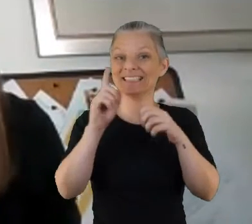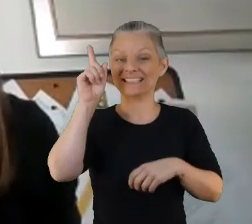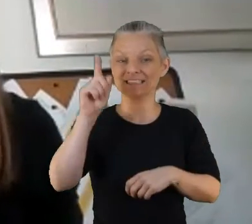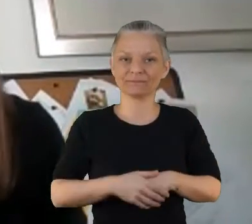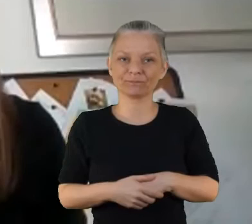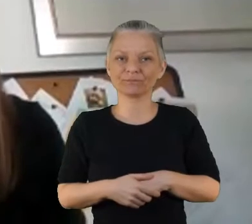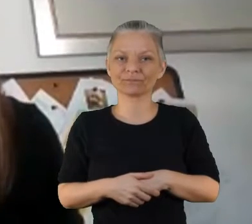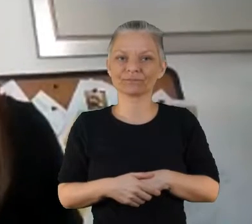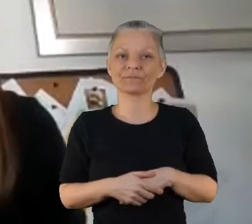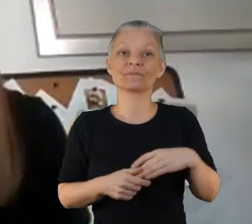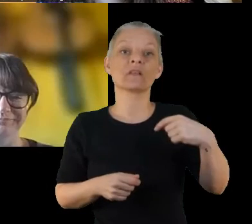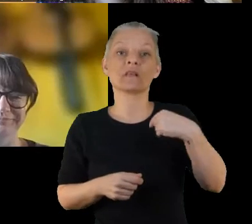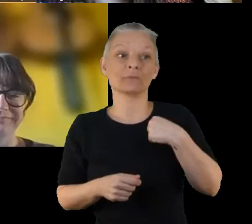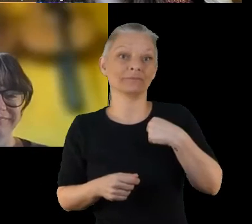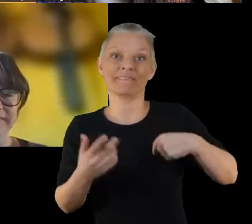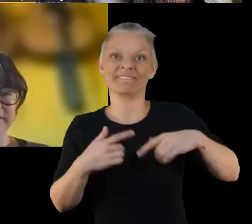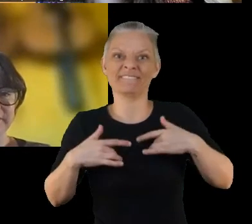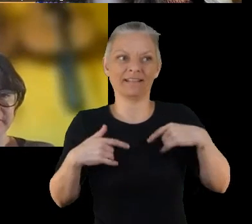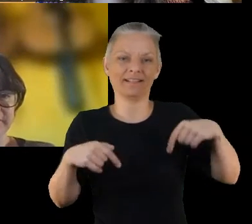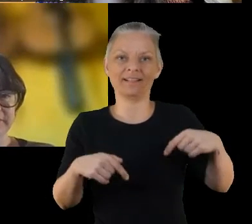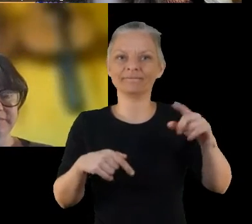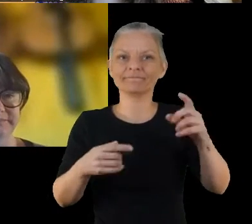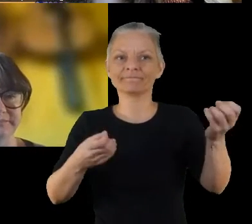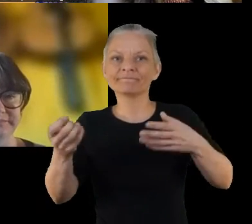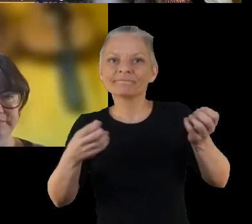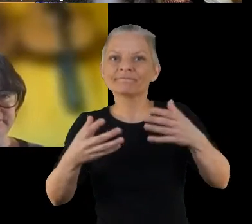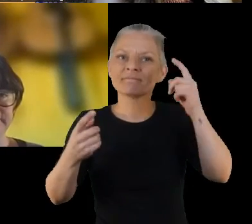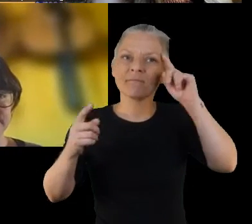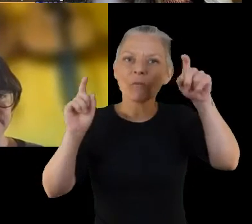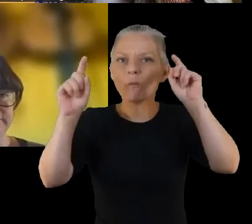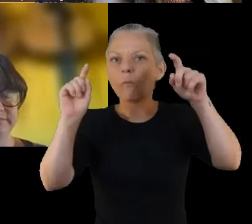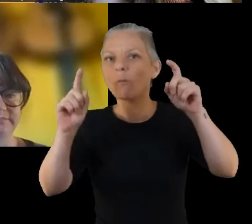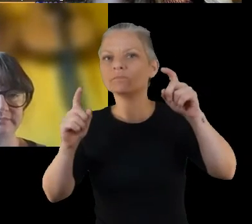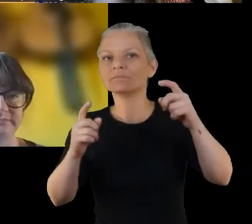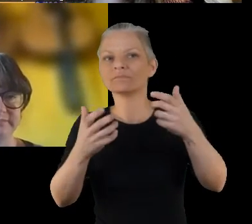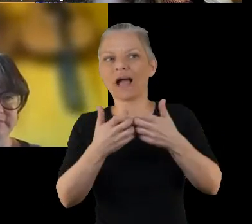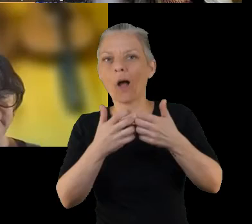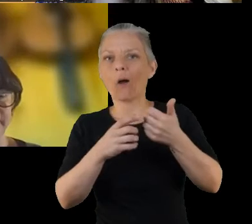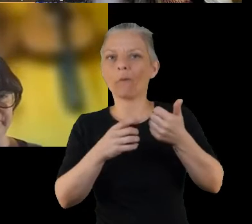this is a good place to start. But what I’d like to ask and open to the group is, how has